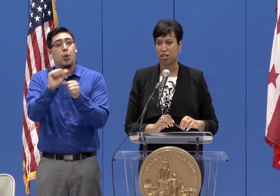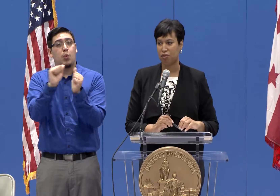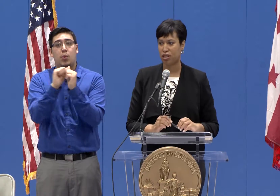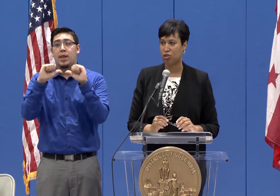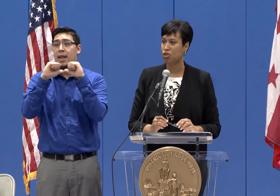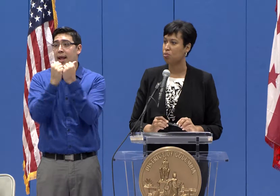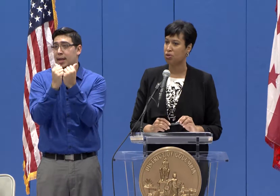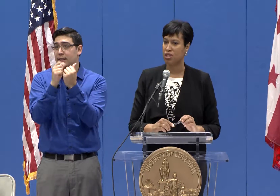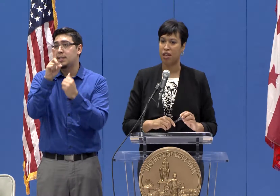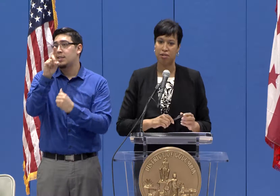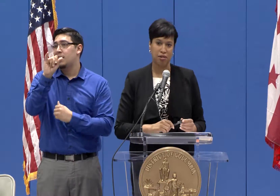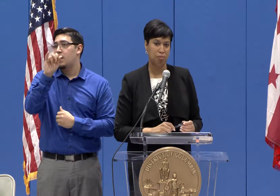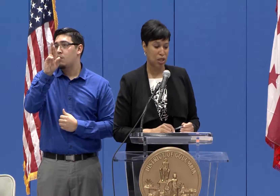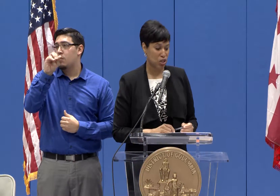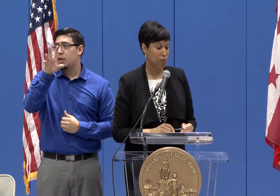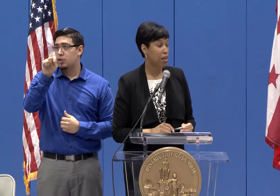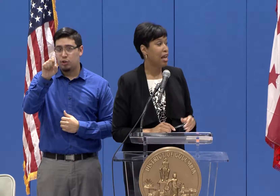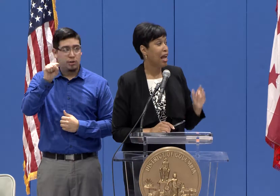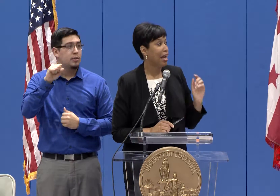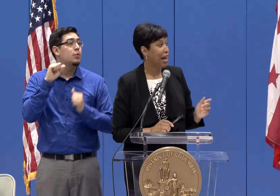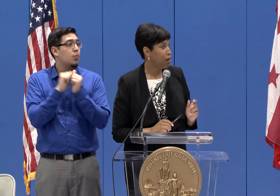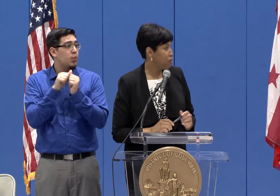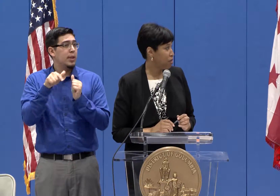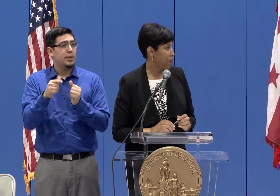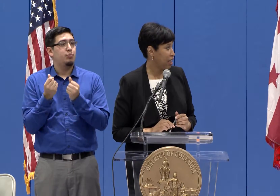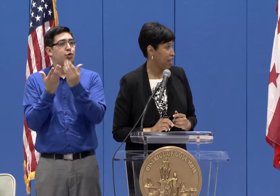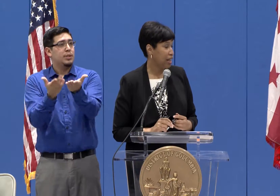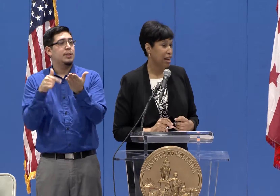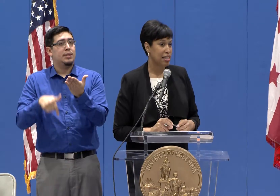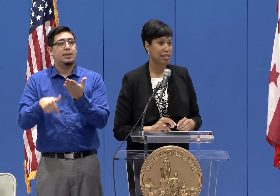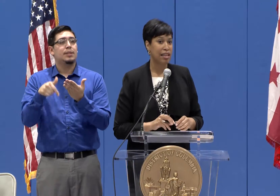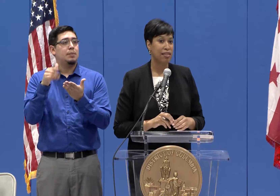DIRECTORS TO PRESENT THIS BUDGET AND I WANT TO RECOGNIZE AND